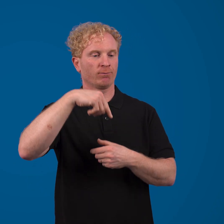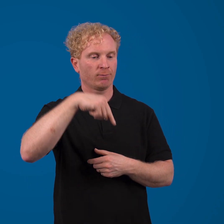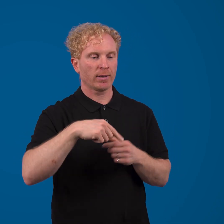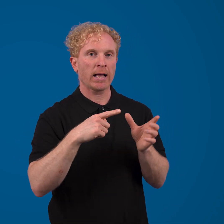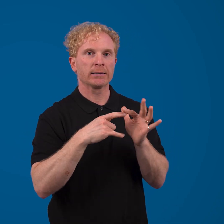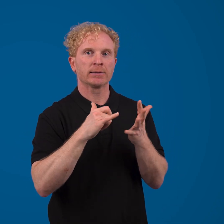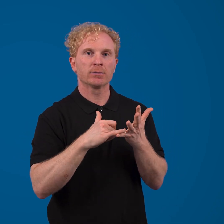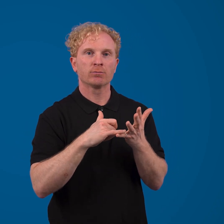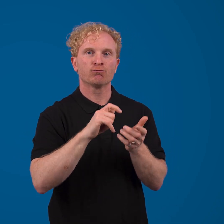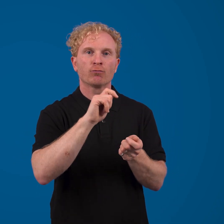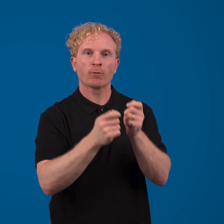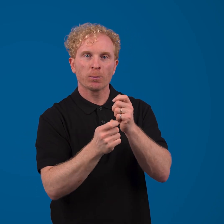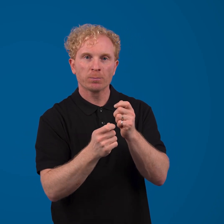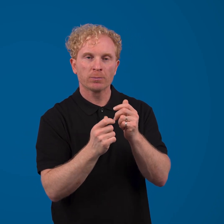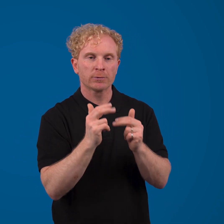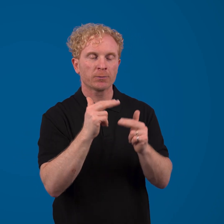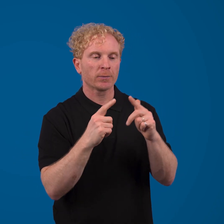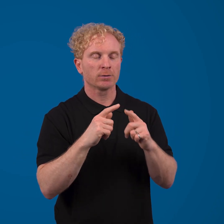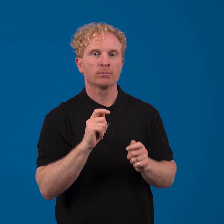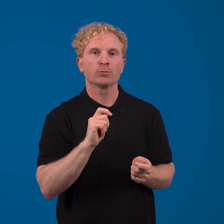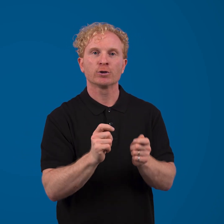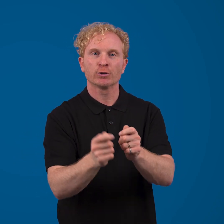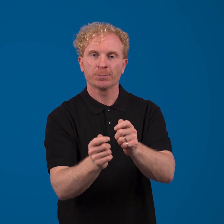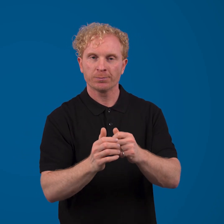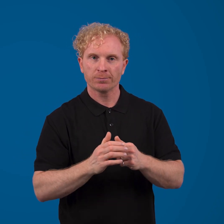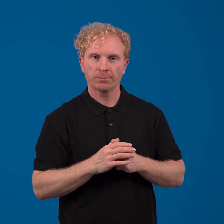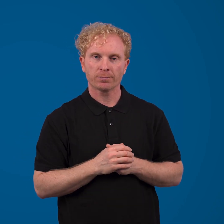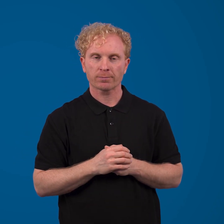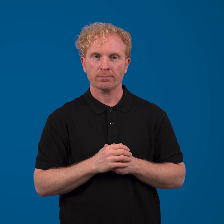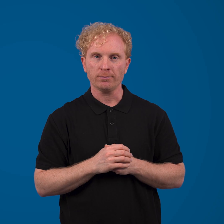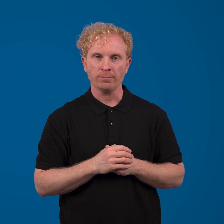in the development and implementation of reforms to ADS.